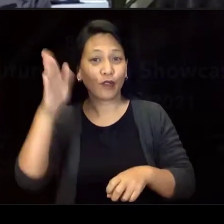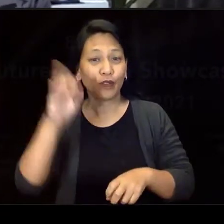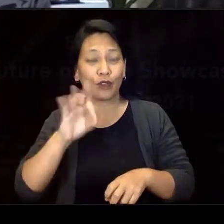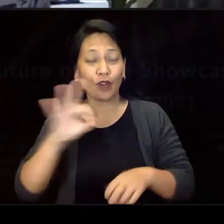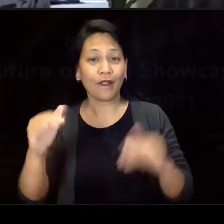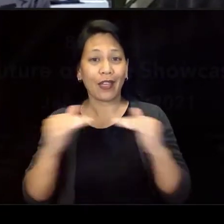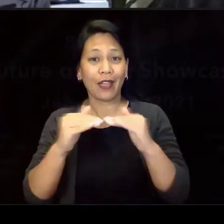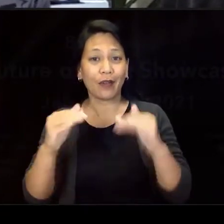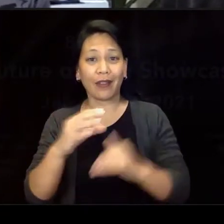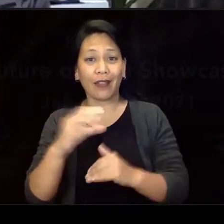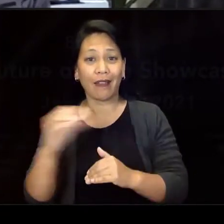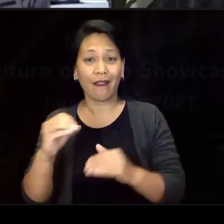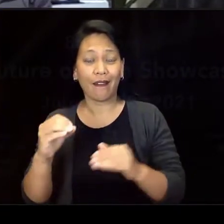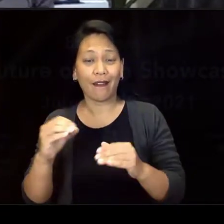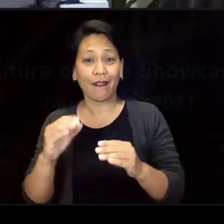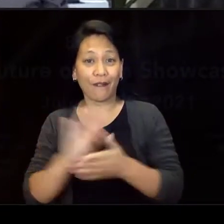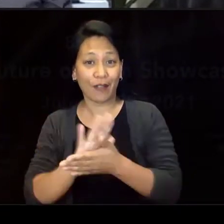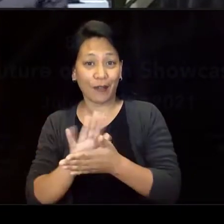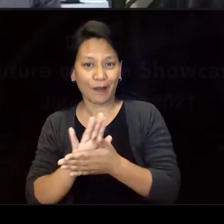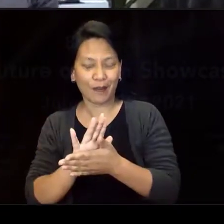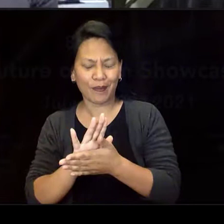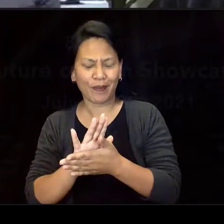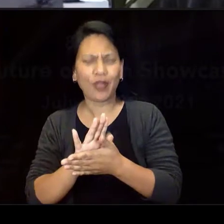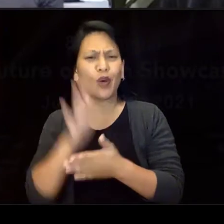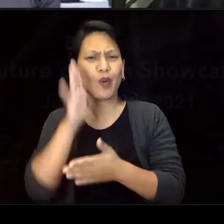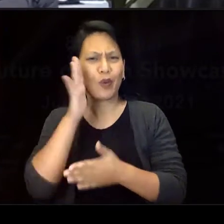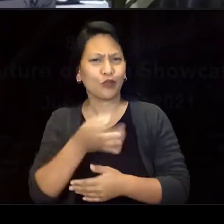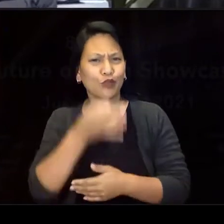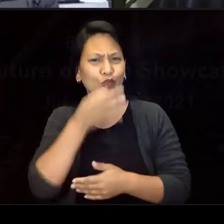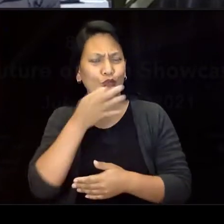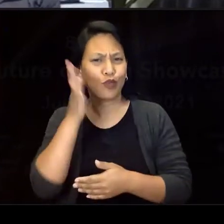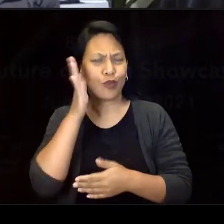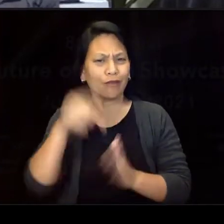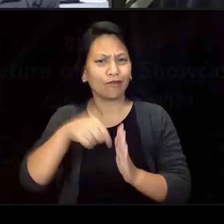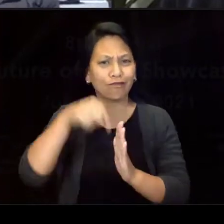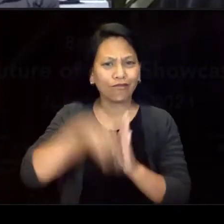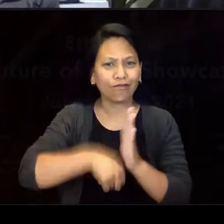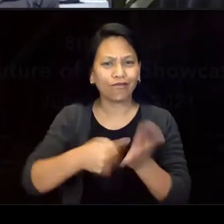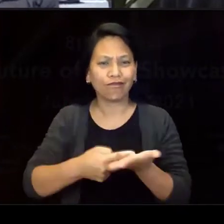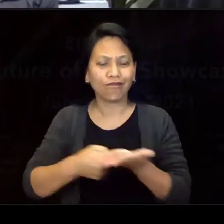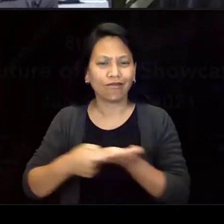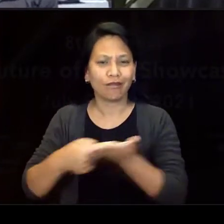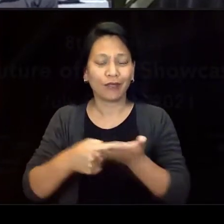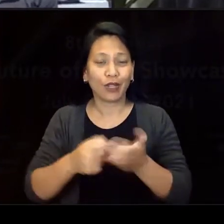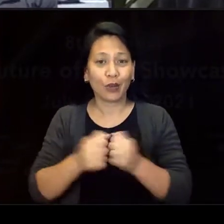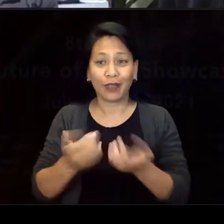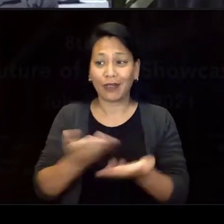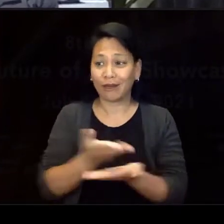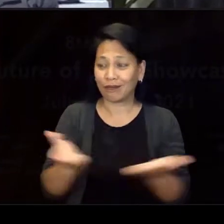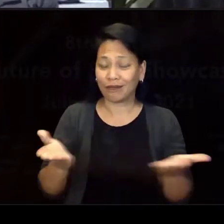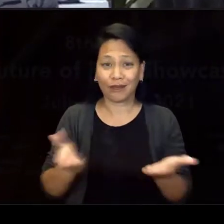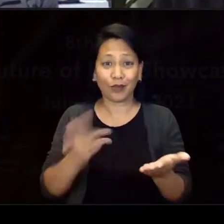And we will soon get into a meaningful and pertinent discussion with the folks who I am sharing the space with.